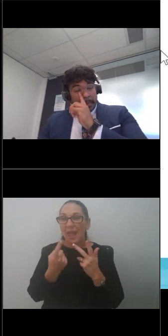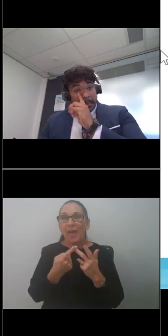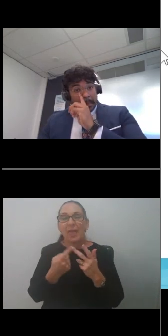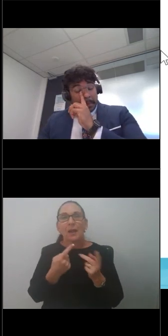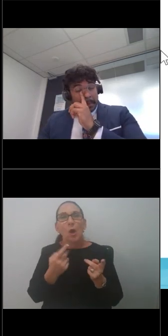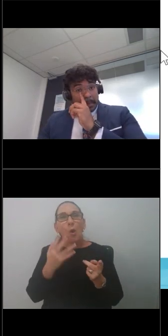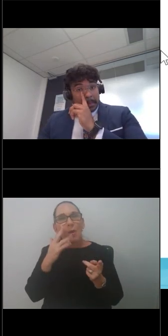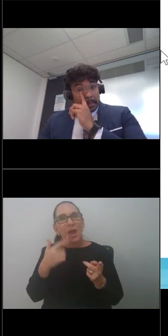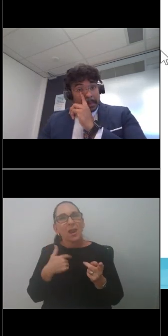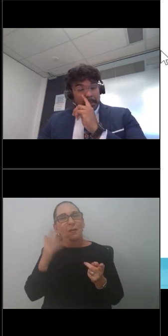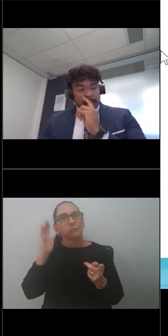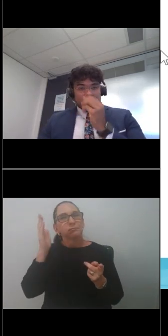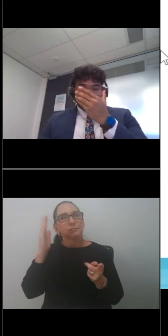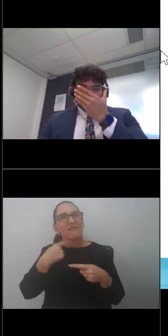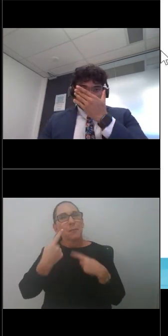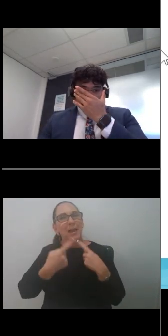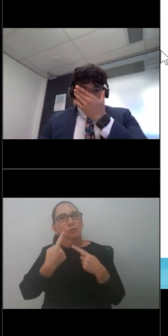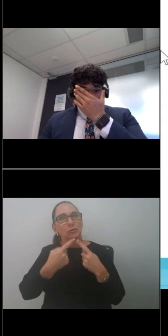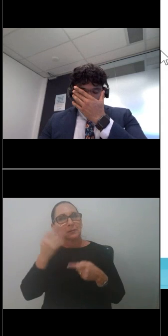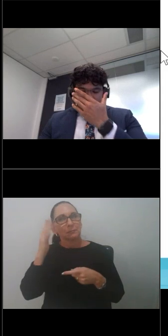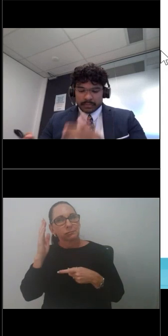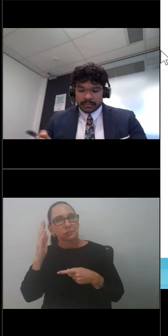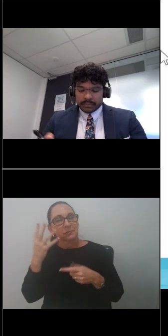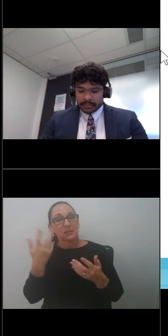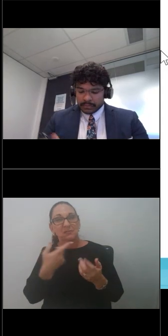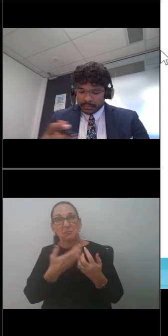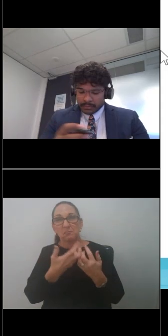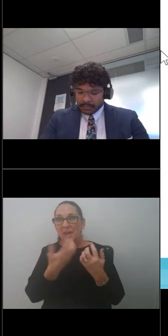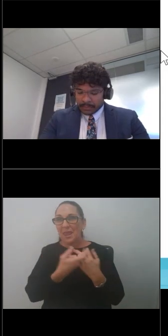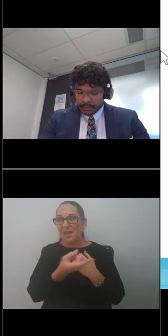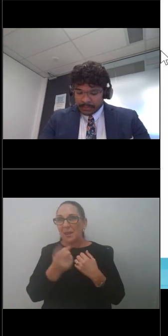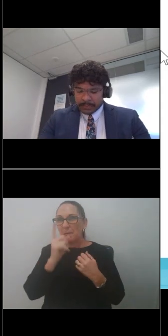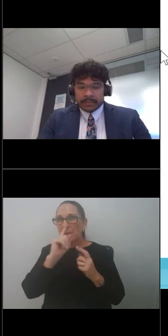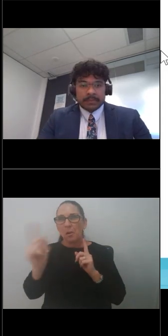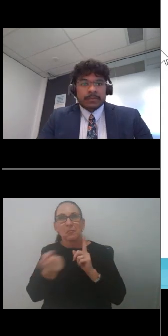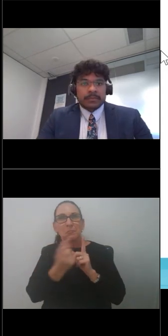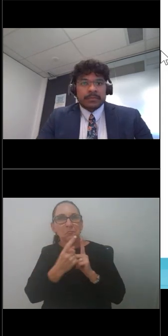sessions I get a lot of people um come up to me and I had a really interesting one lately